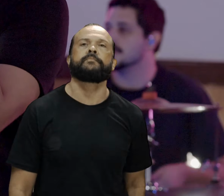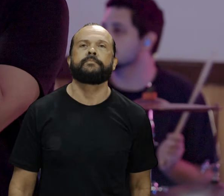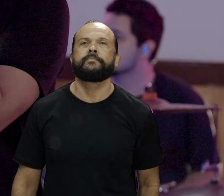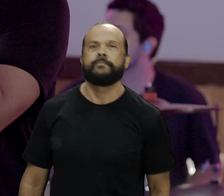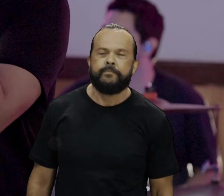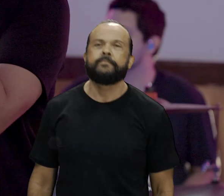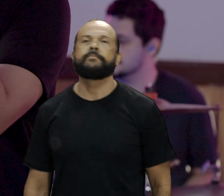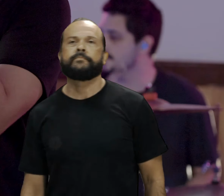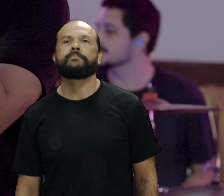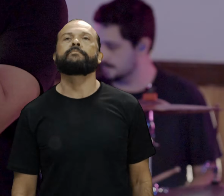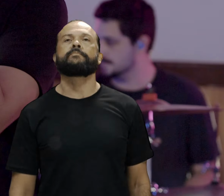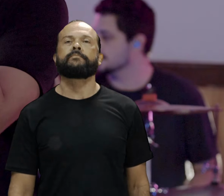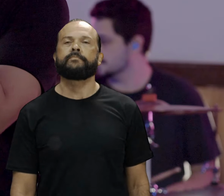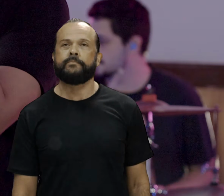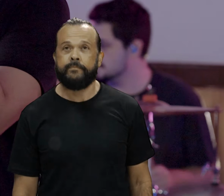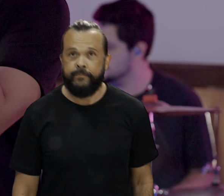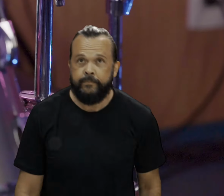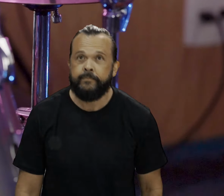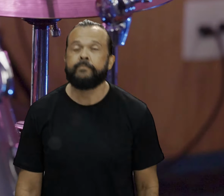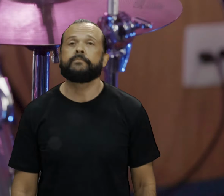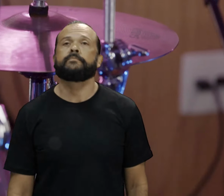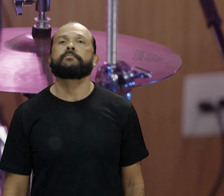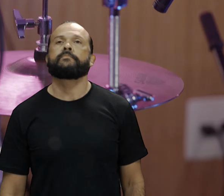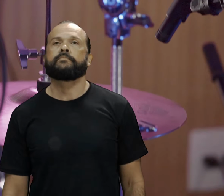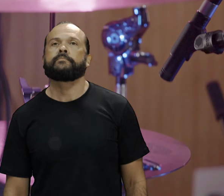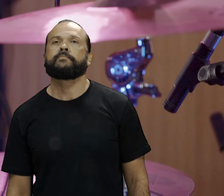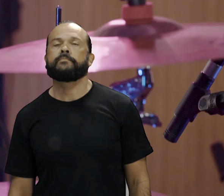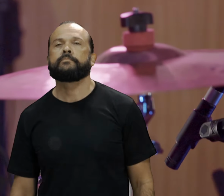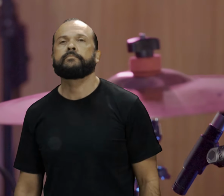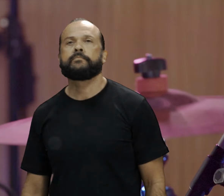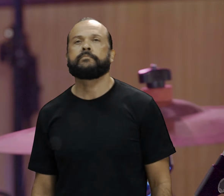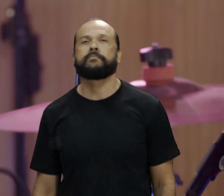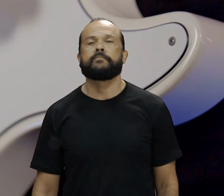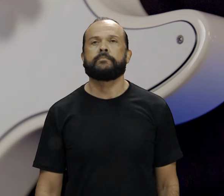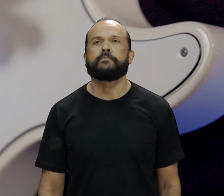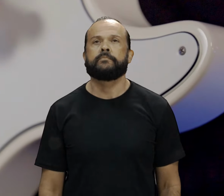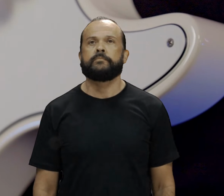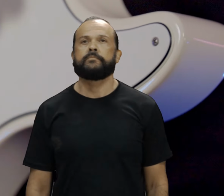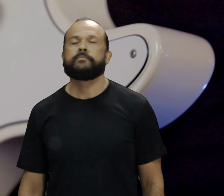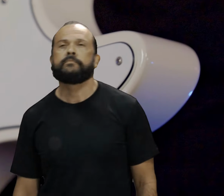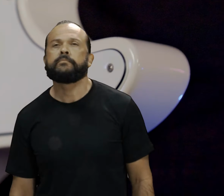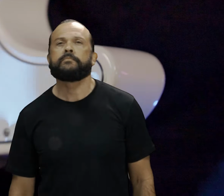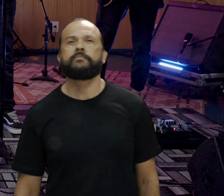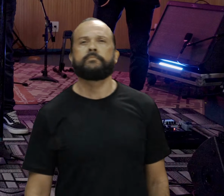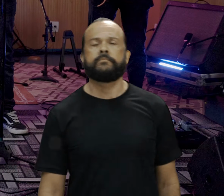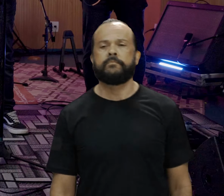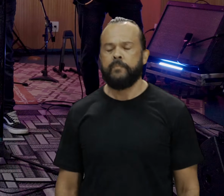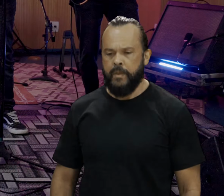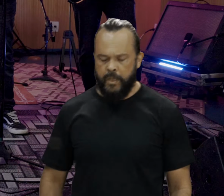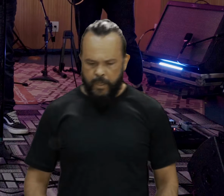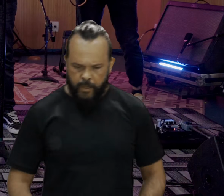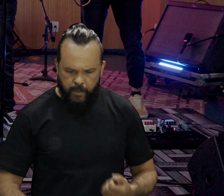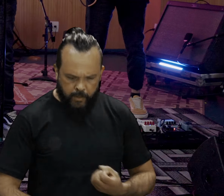I write so I won't forget myself And everything I lived